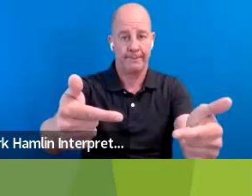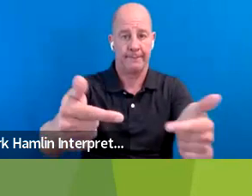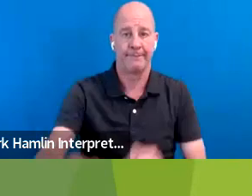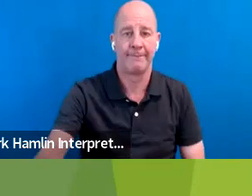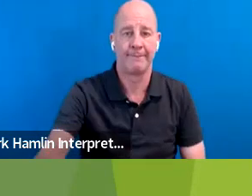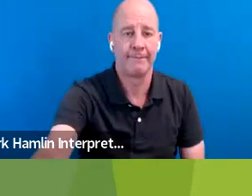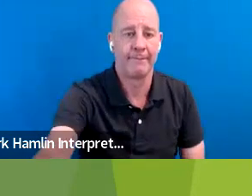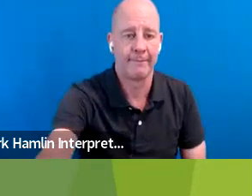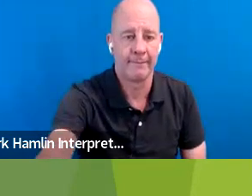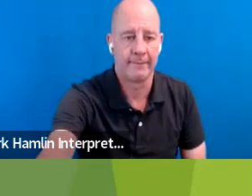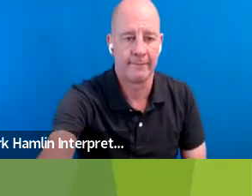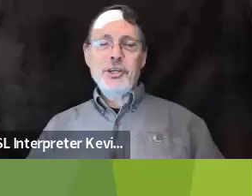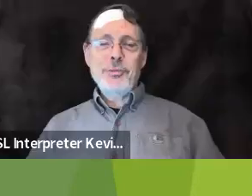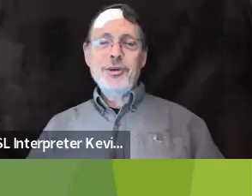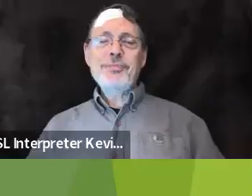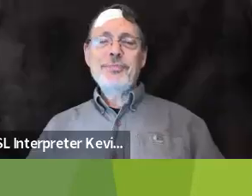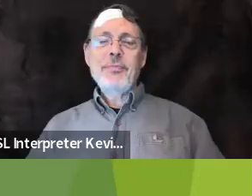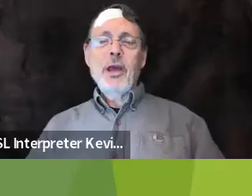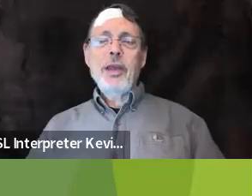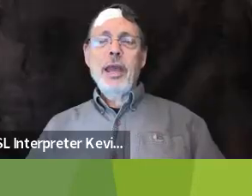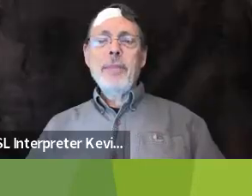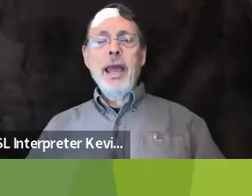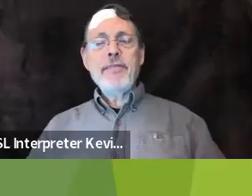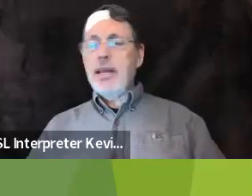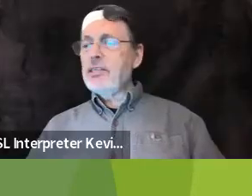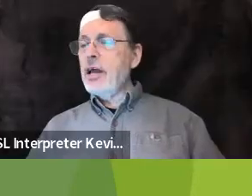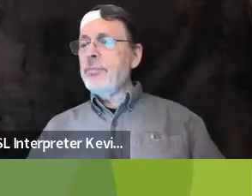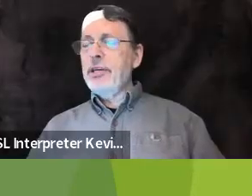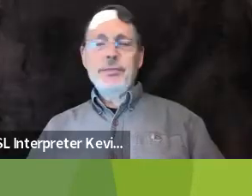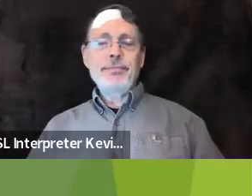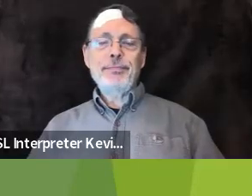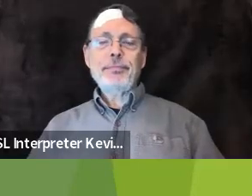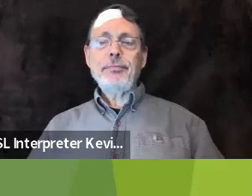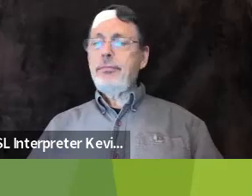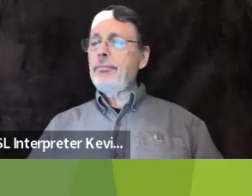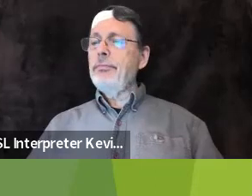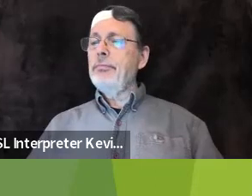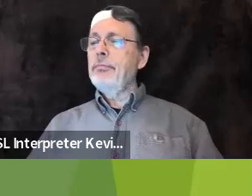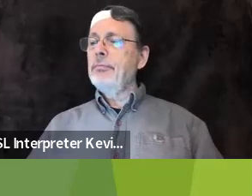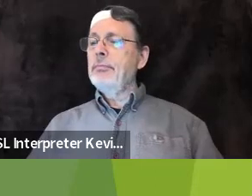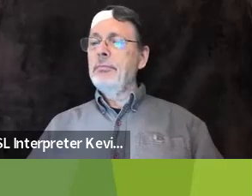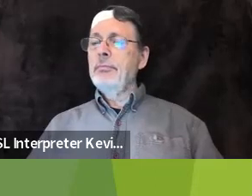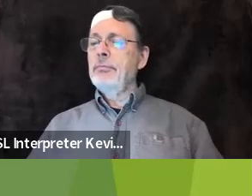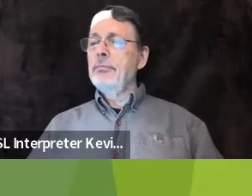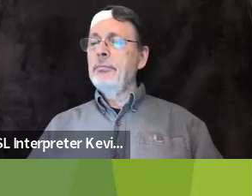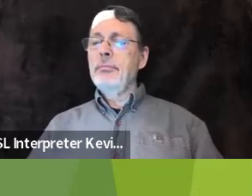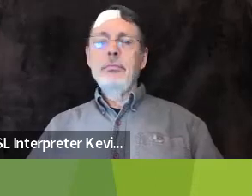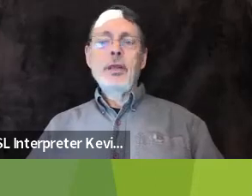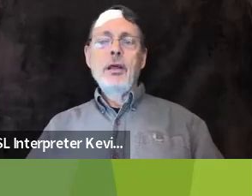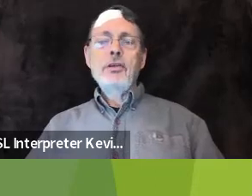Okay, may I have the next slide, please?